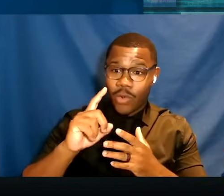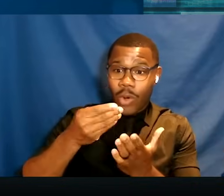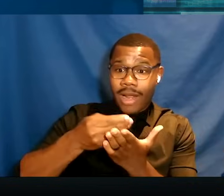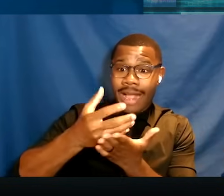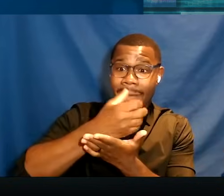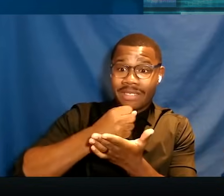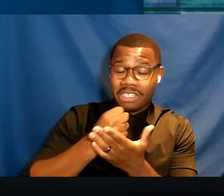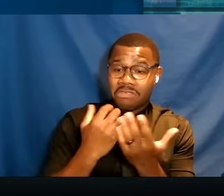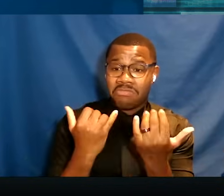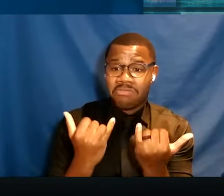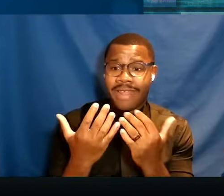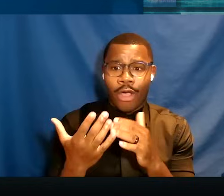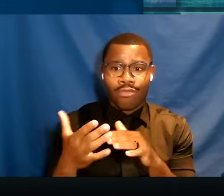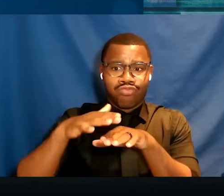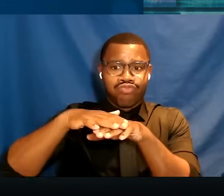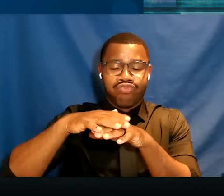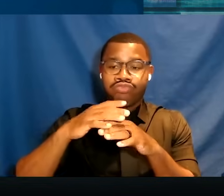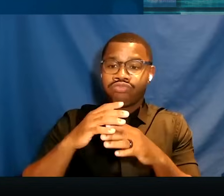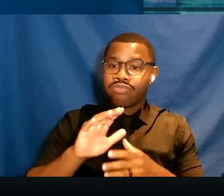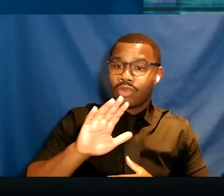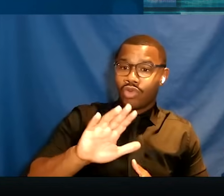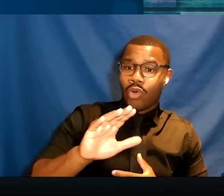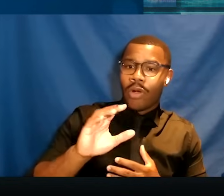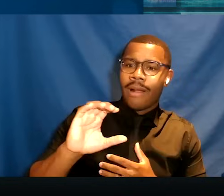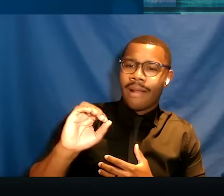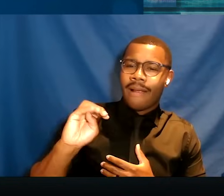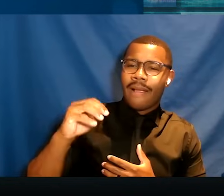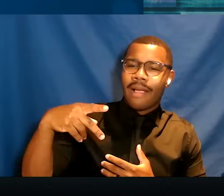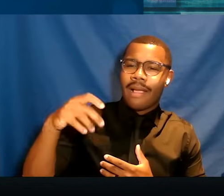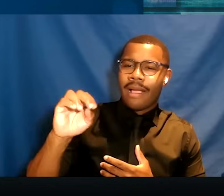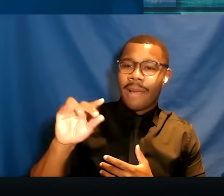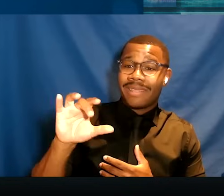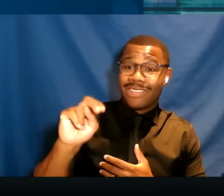so now more of your compensation gets counted in calculating the residual.